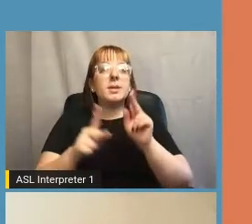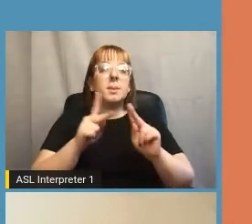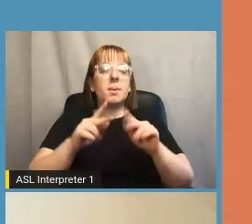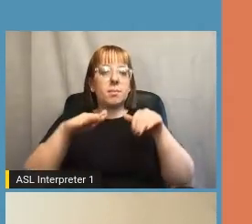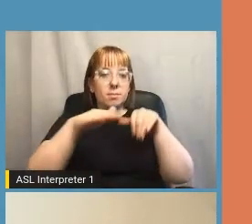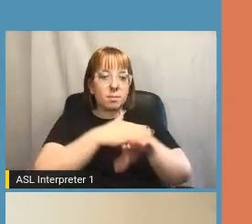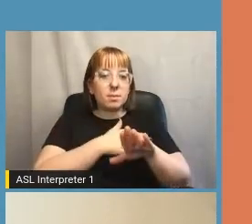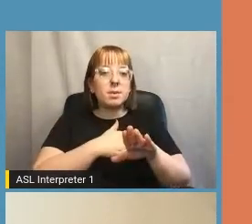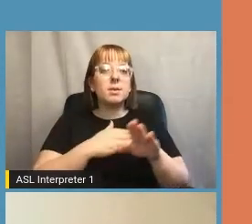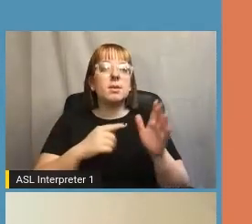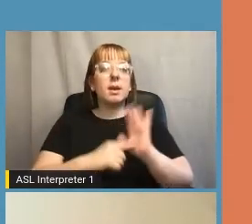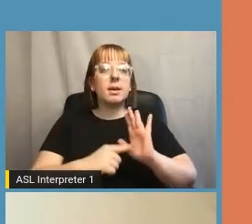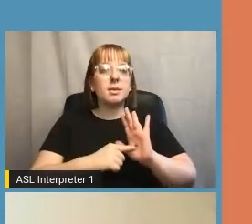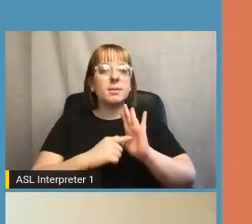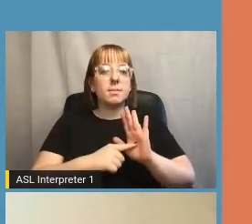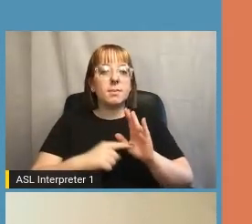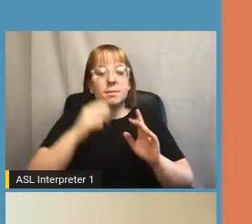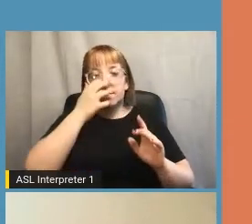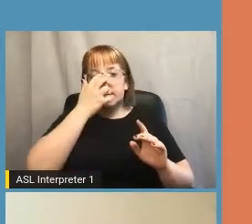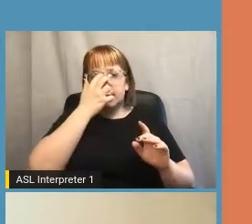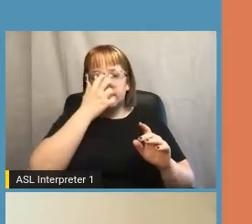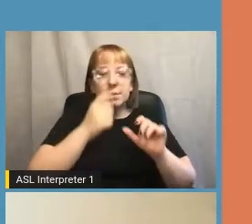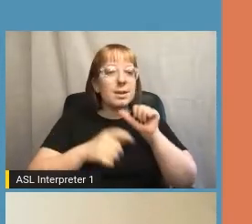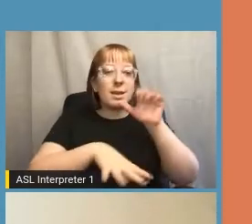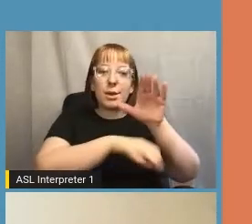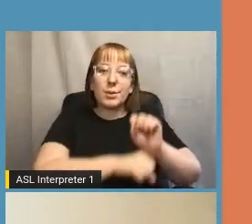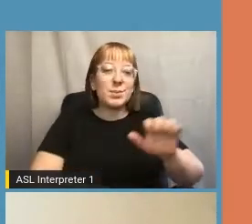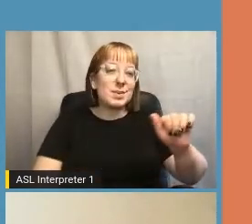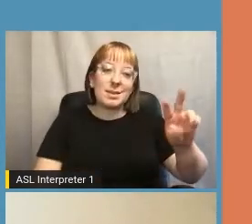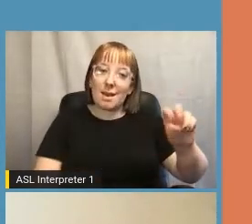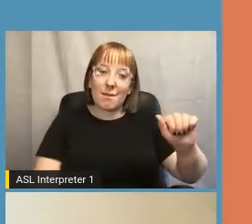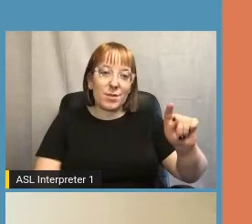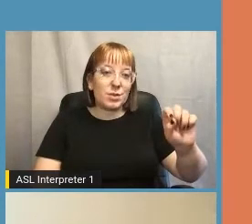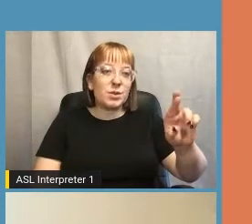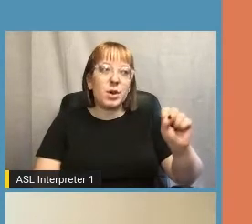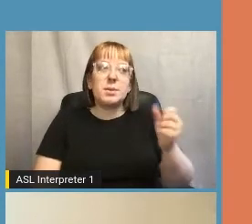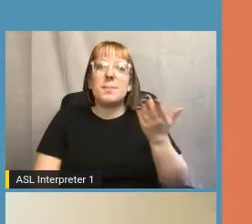really going to be an avid are not used to avatars and things like that um you may go with something